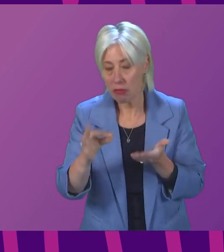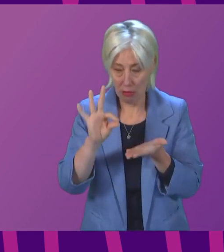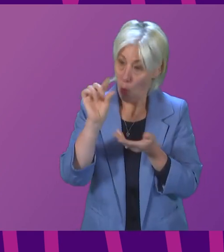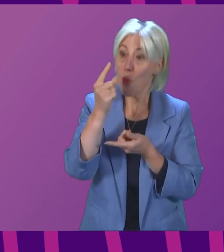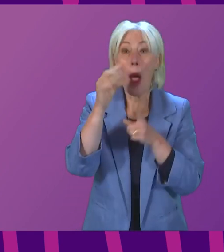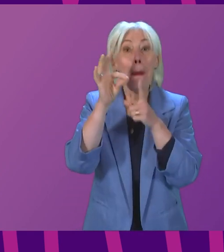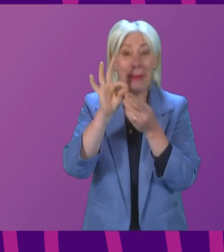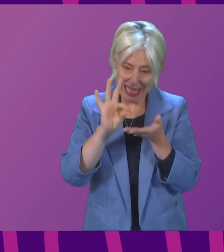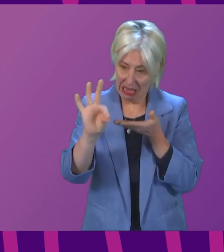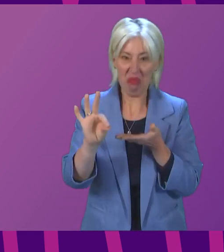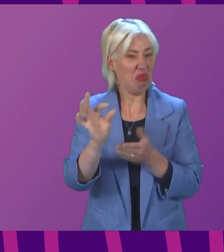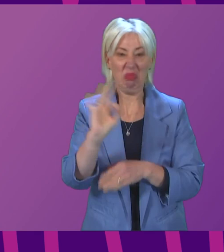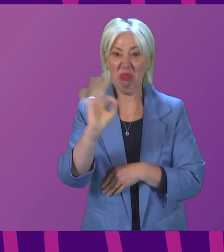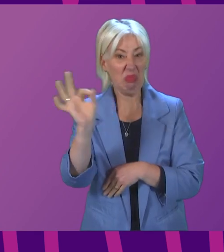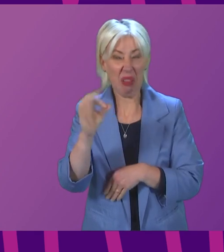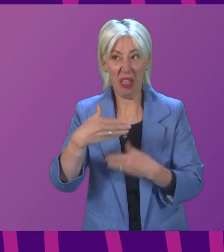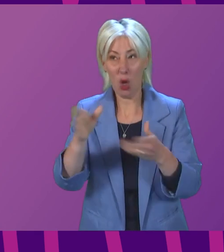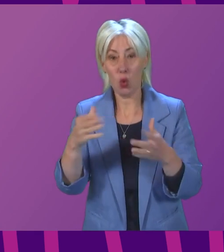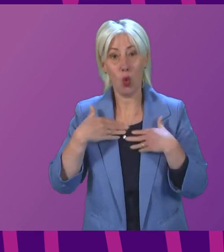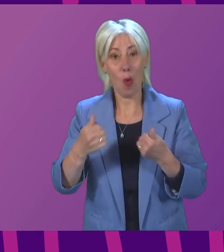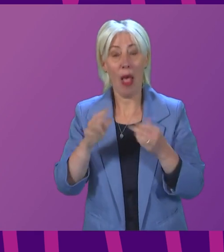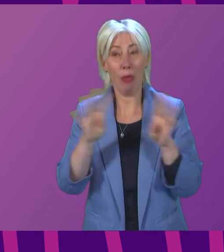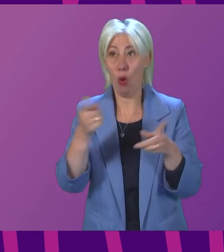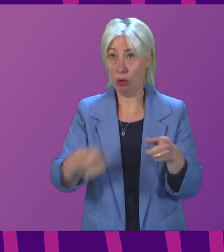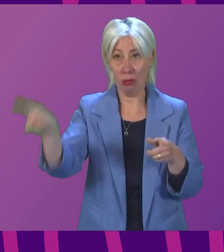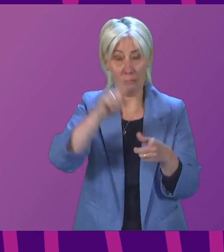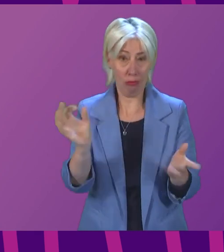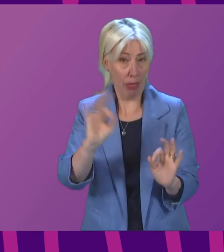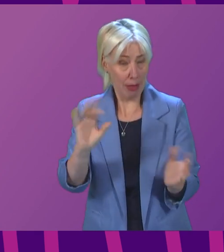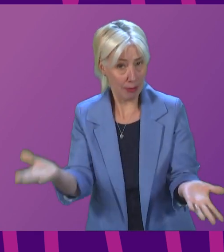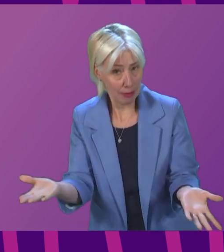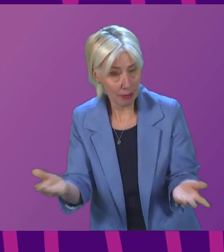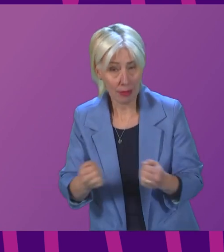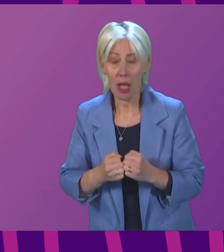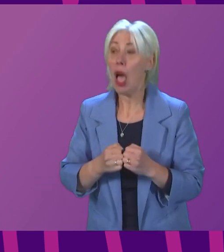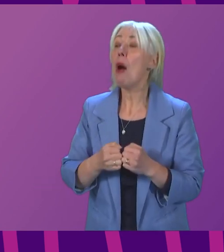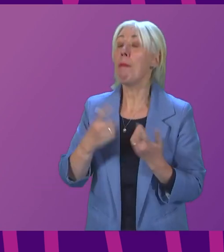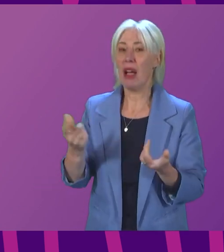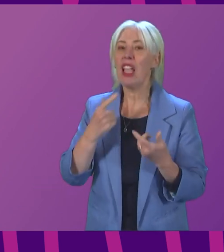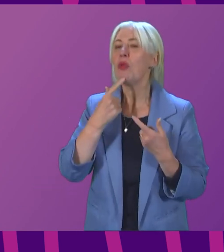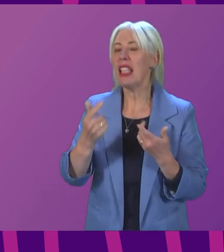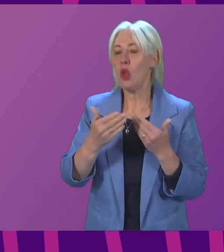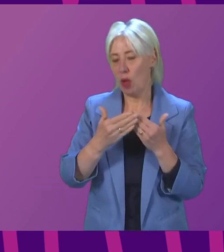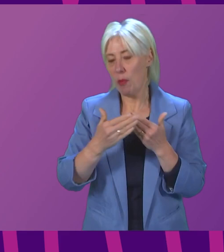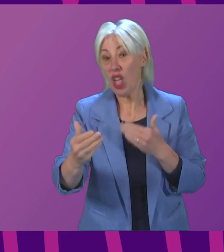been allocated to health boards to develop services. Instead, as we have heard, the money will be spread over the next three years.